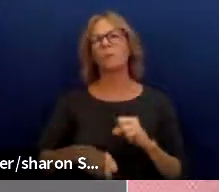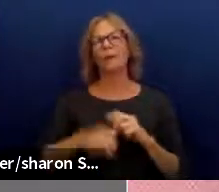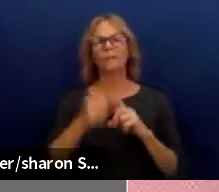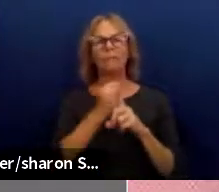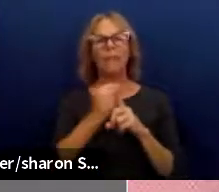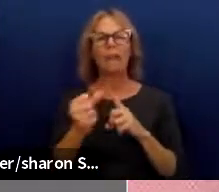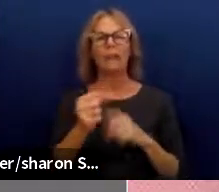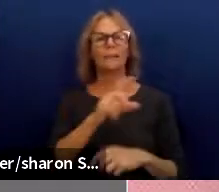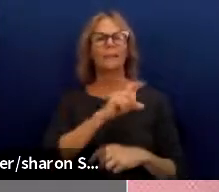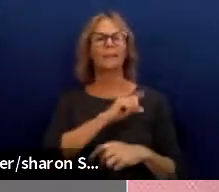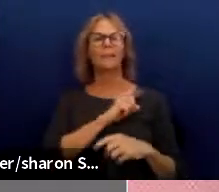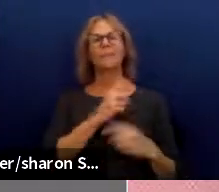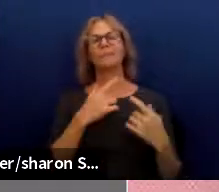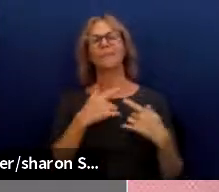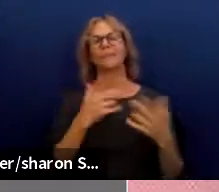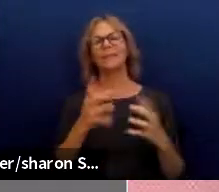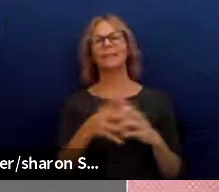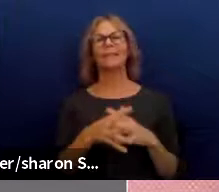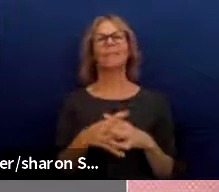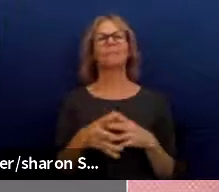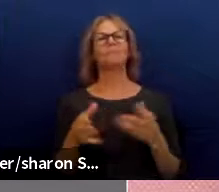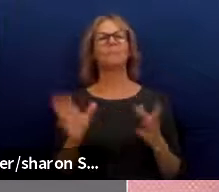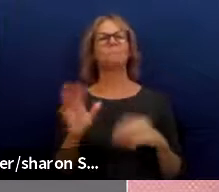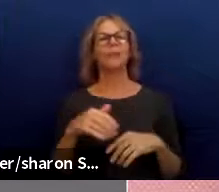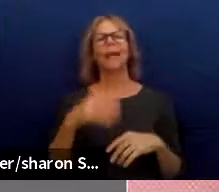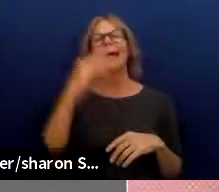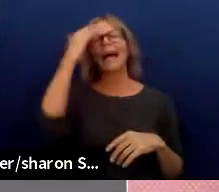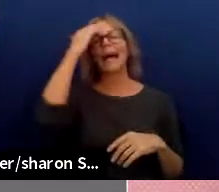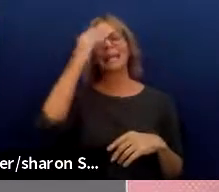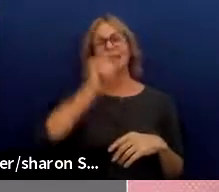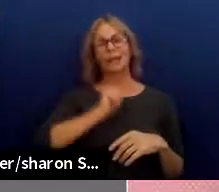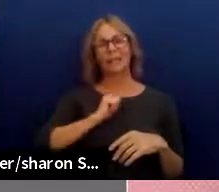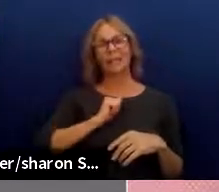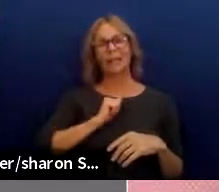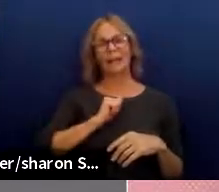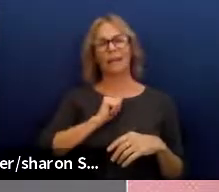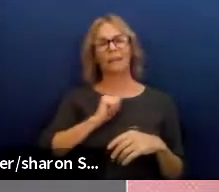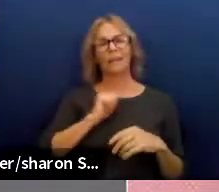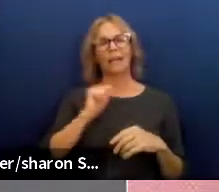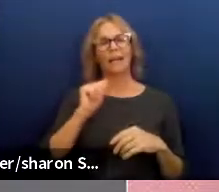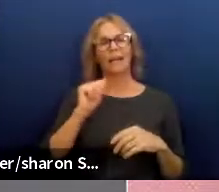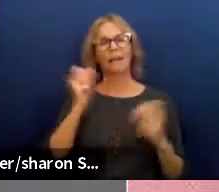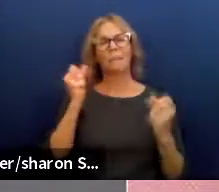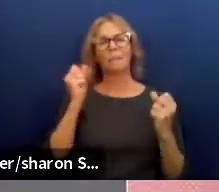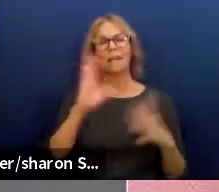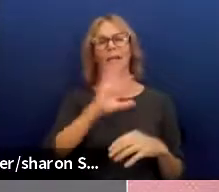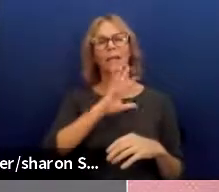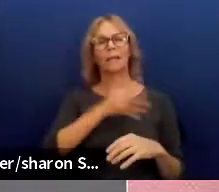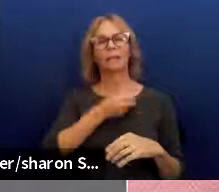police tend to basically, I know personally of many trans people of color who have been talked out of reporting rape to the police